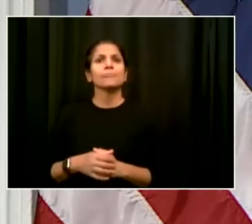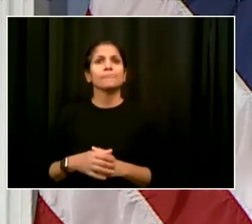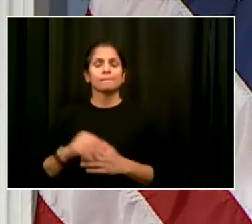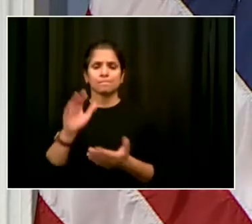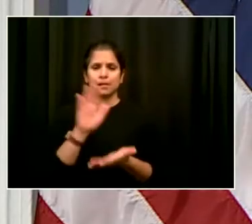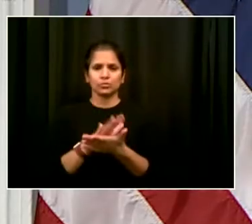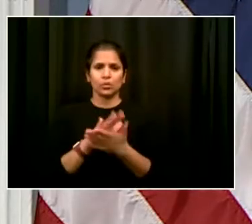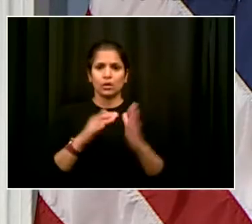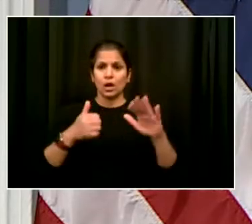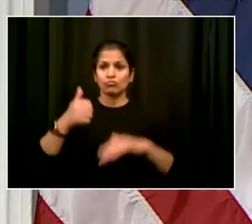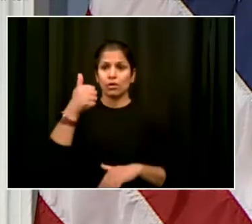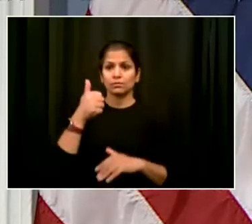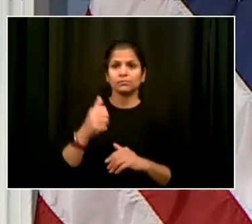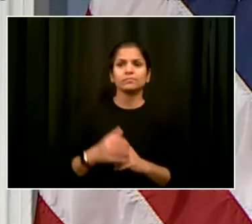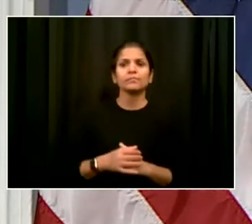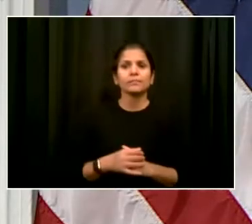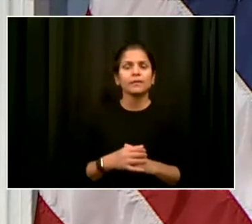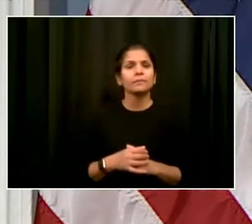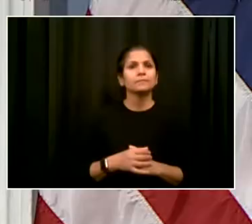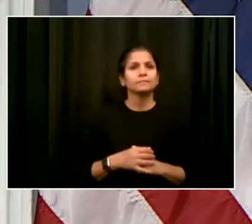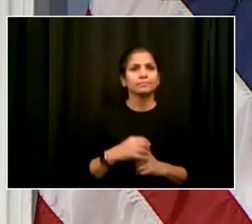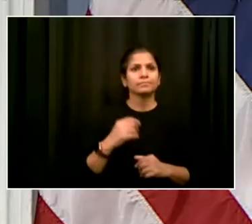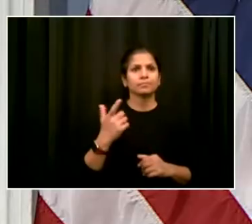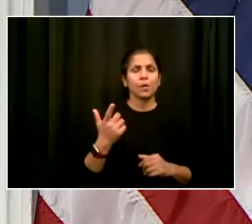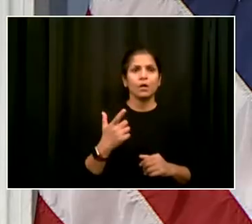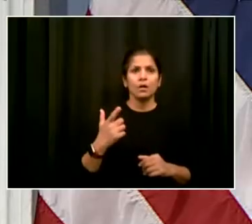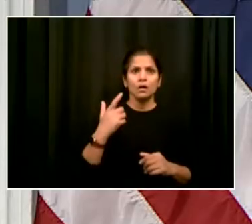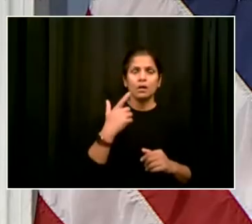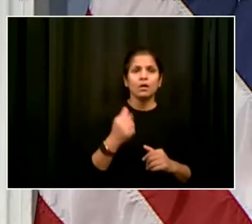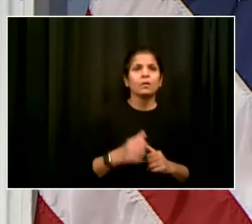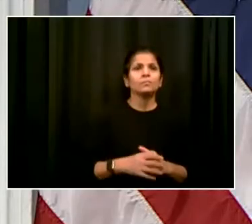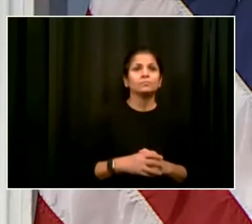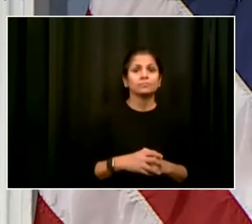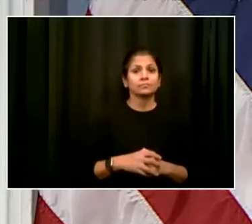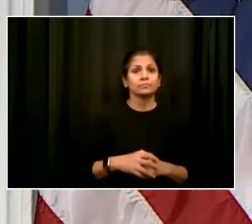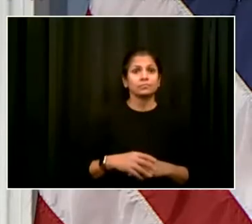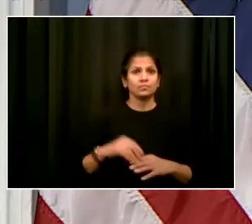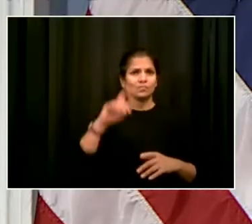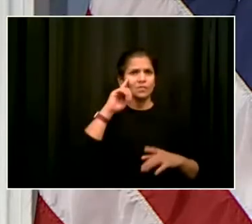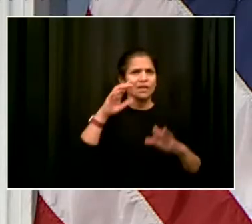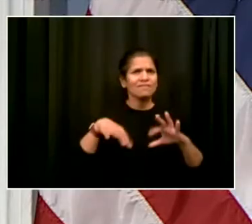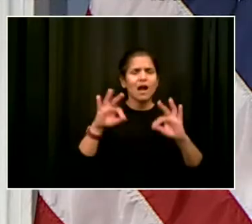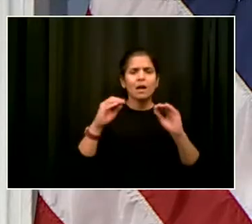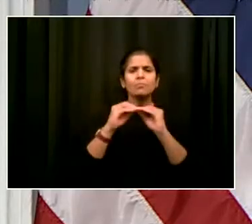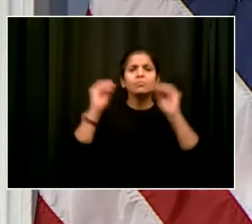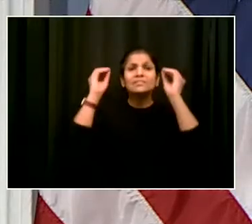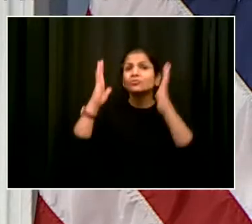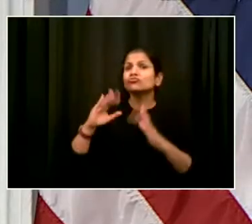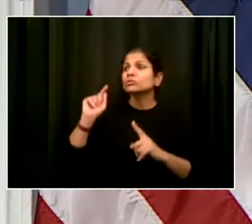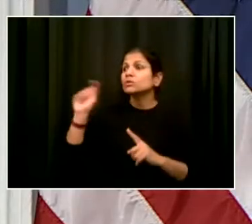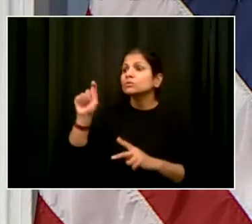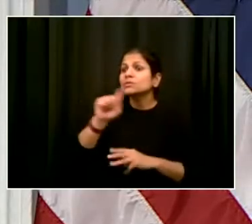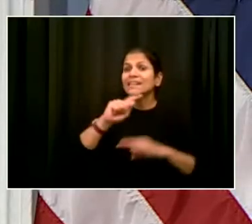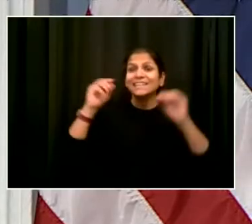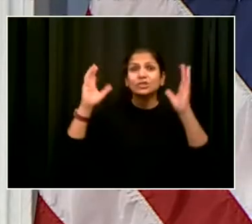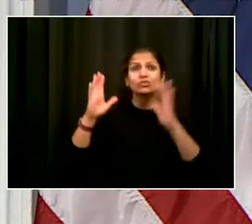KIDS. I WOULD SAY